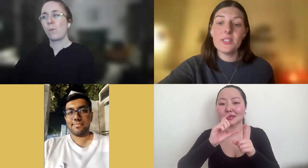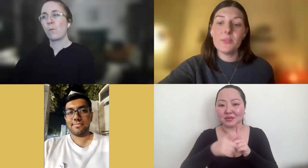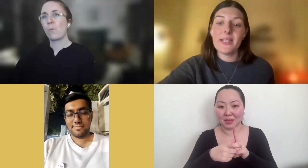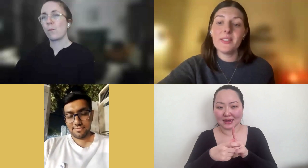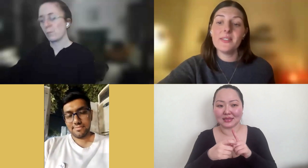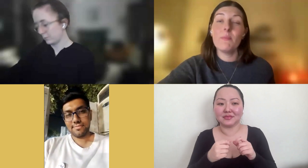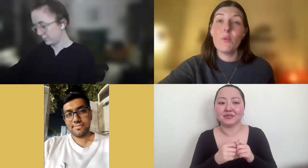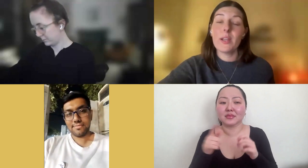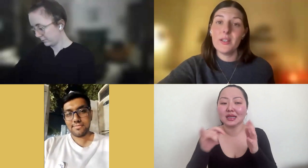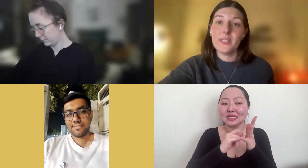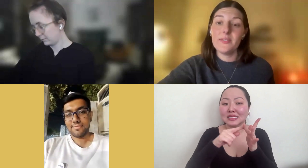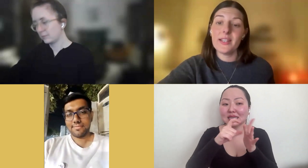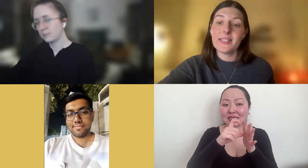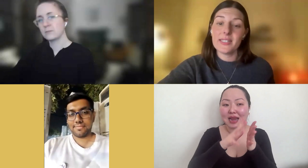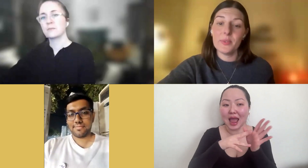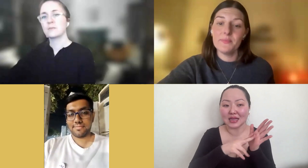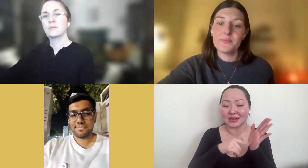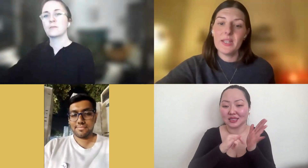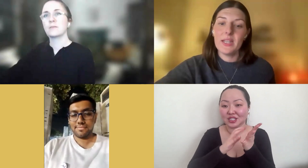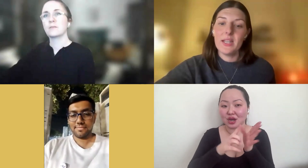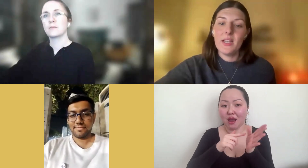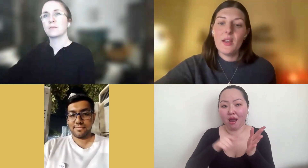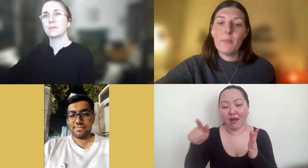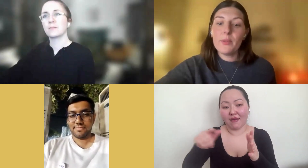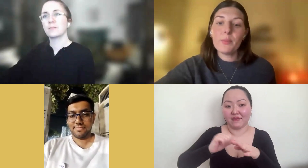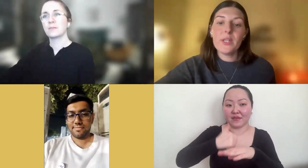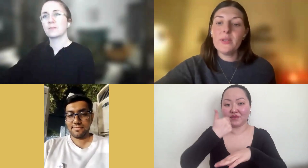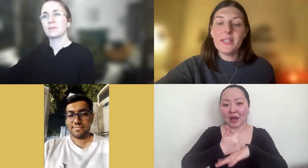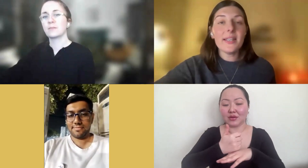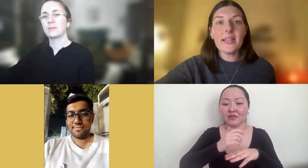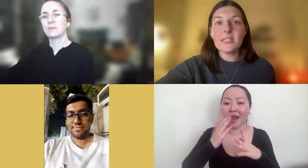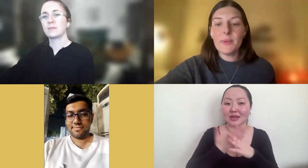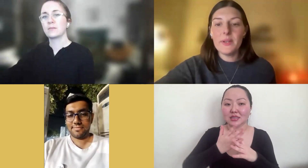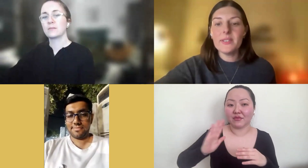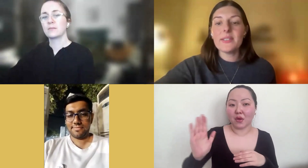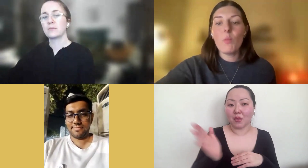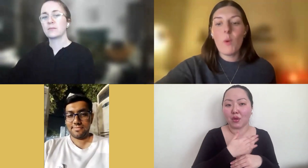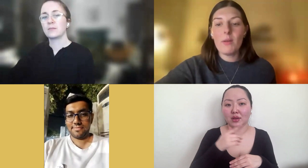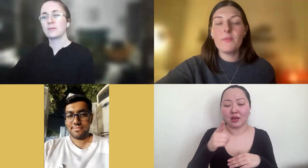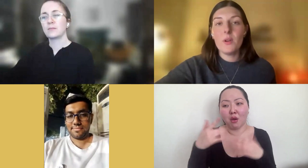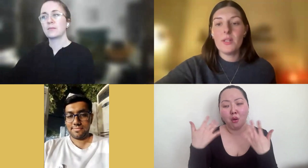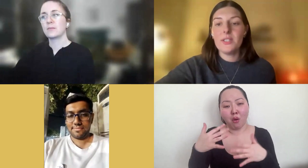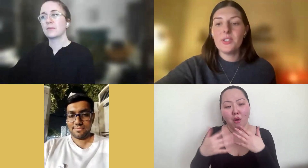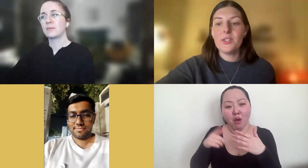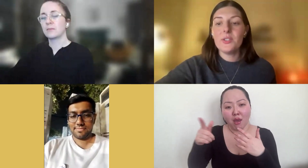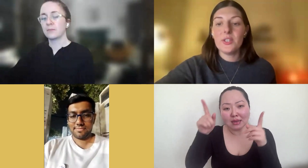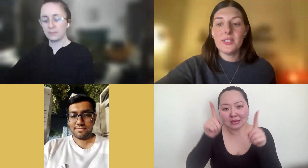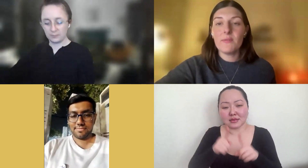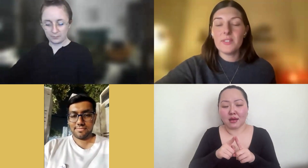and heritage spaces more inclusive. Both bring unique experiences and a wealth of experience to